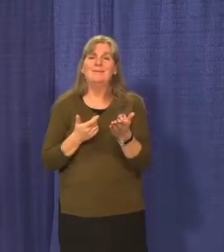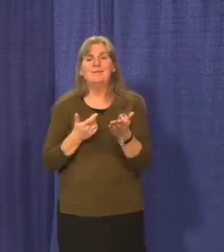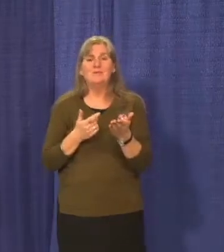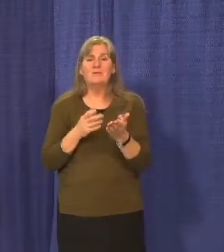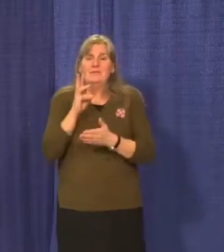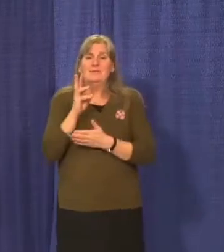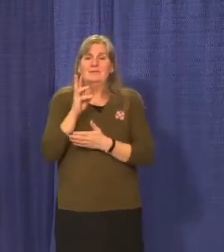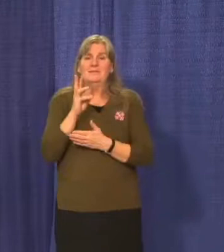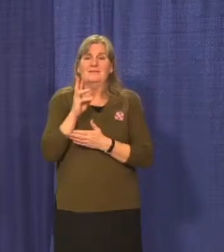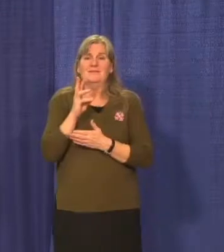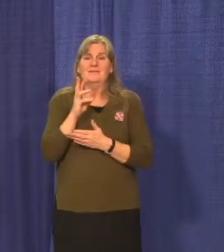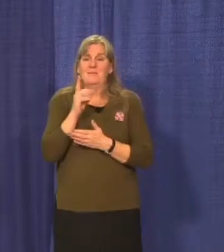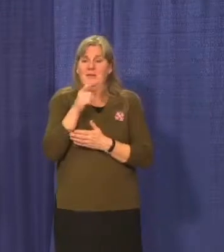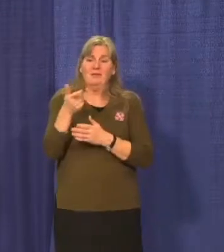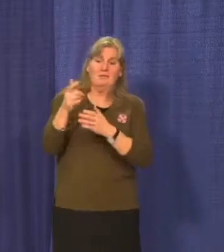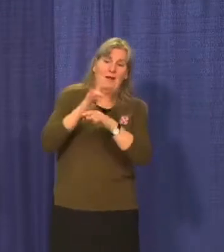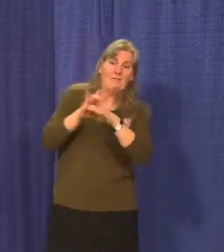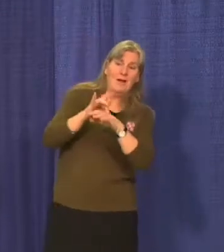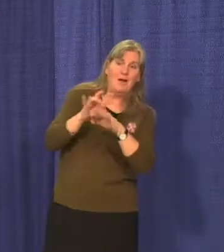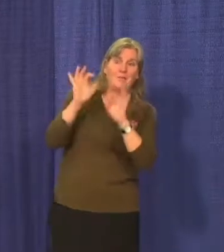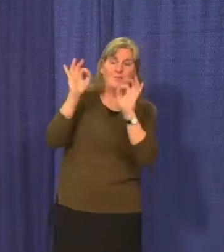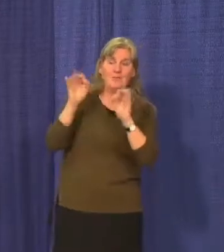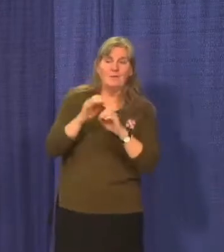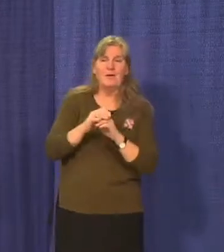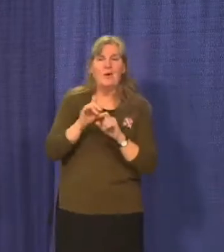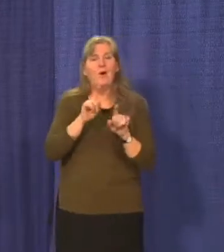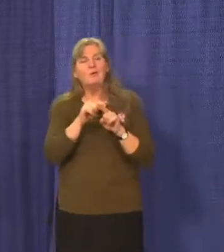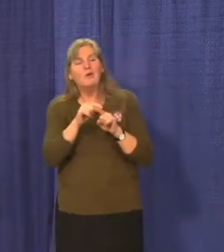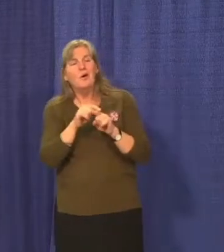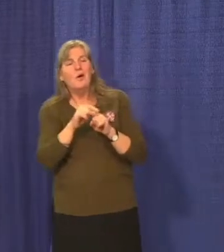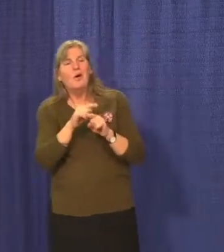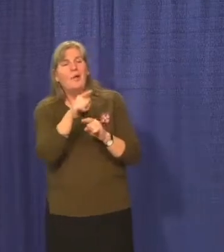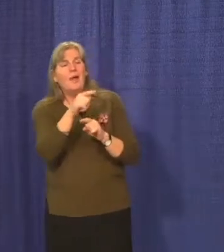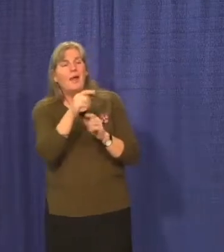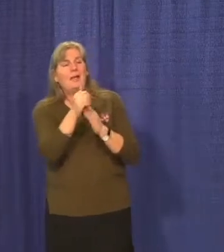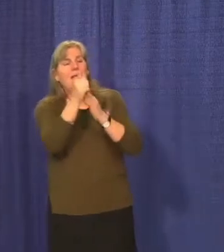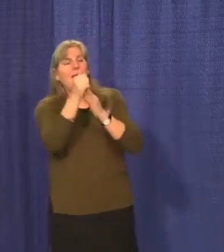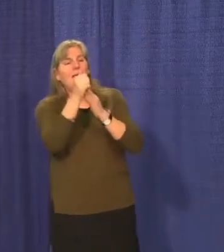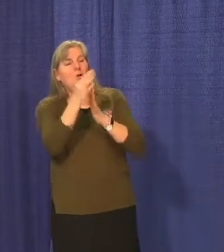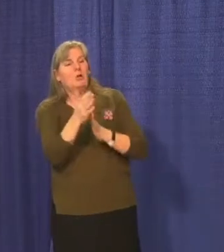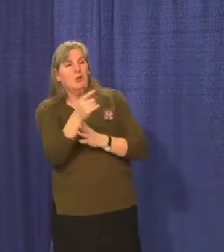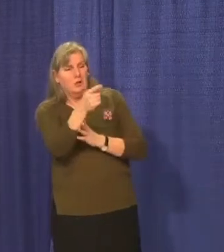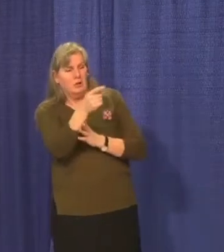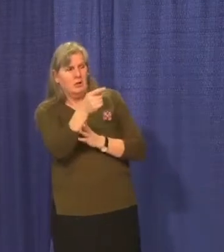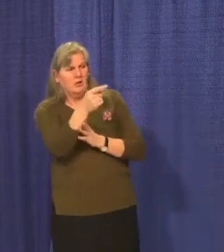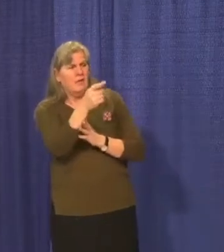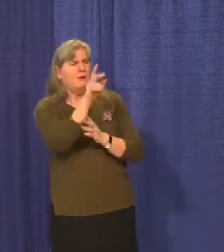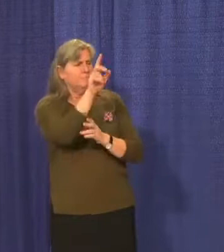So they ended up with six. I saw the clinical lead checking around to make sure that each